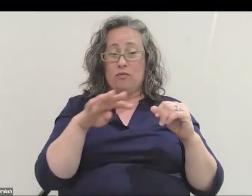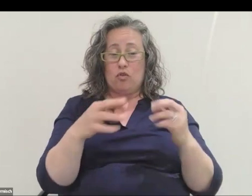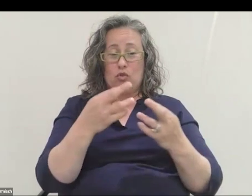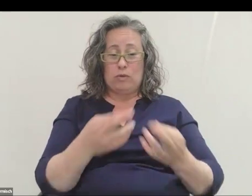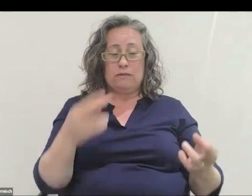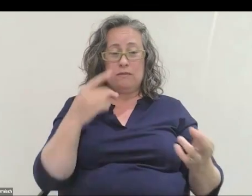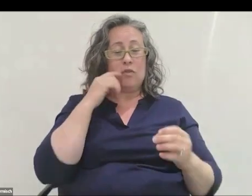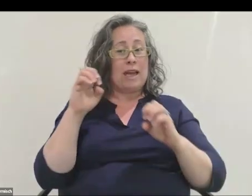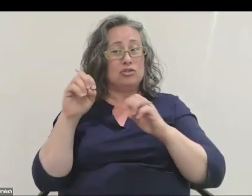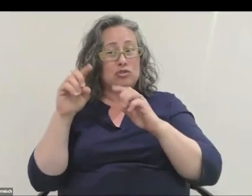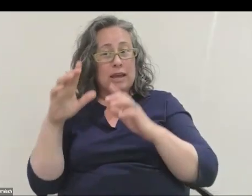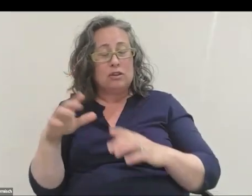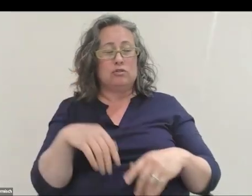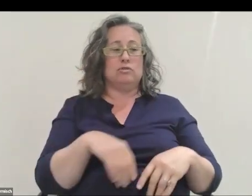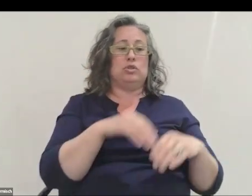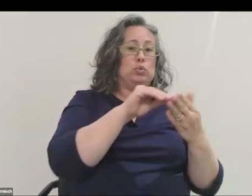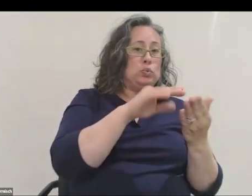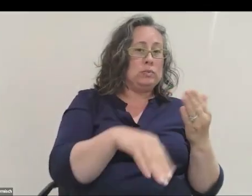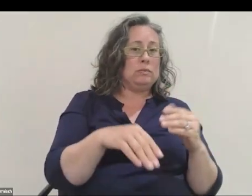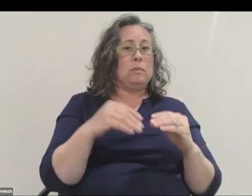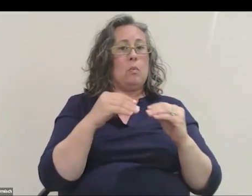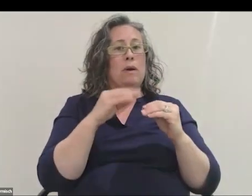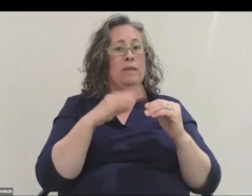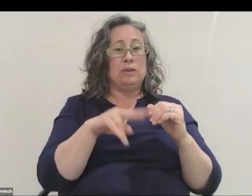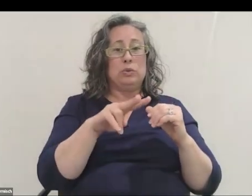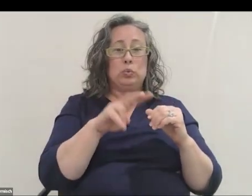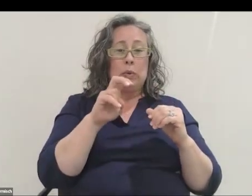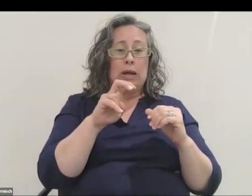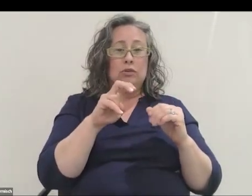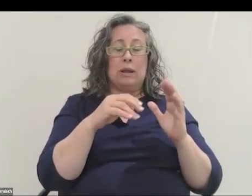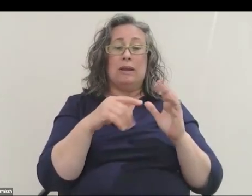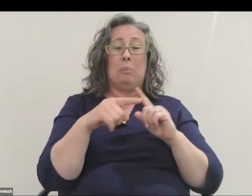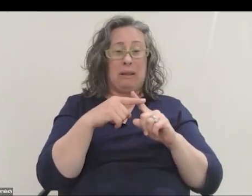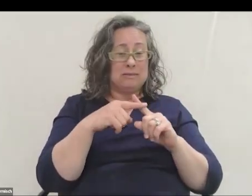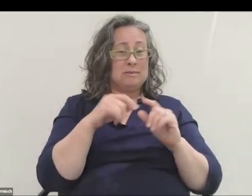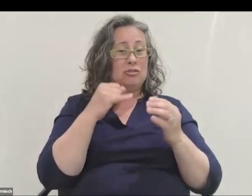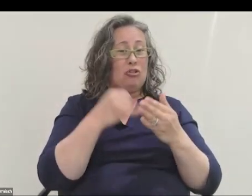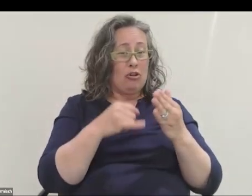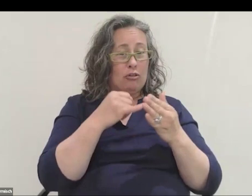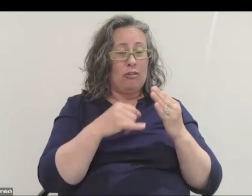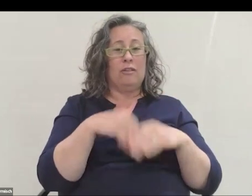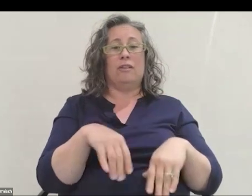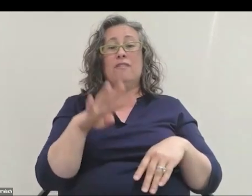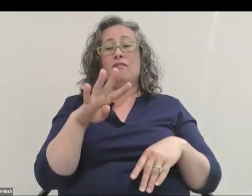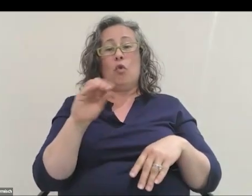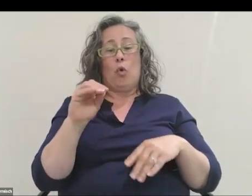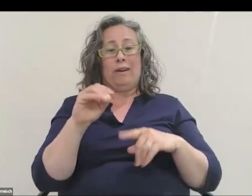for educators, for students, there are 200 plus artworks, 40 plus artists were involved.